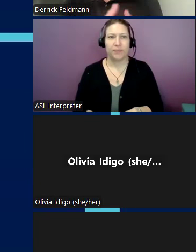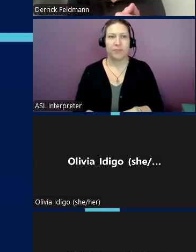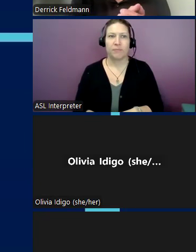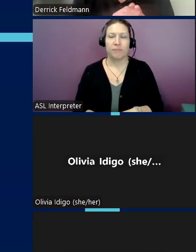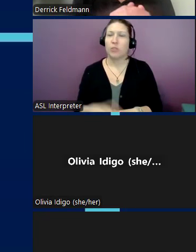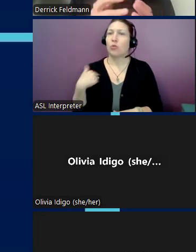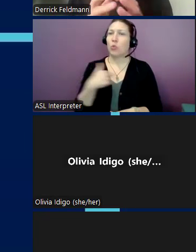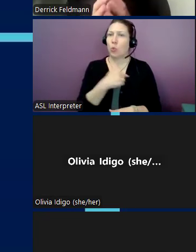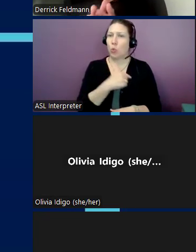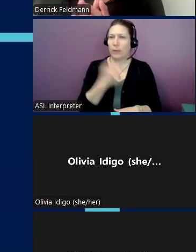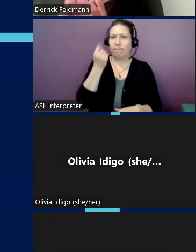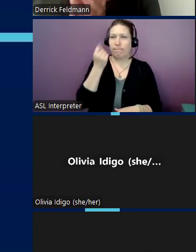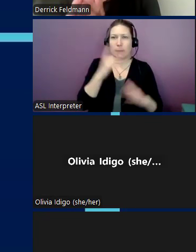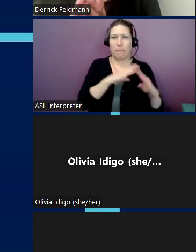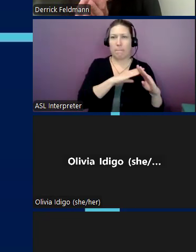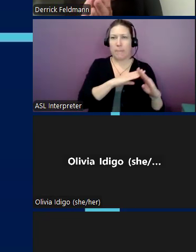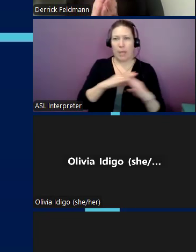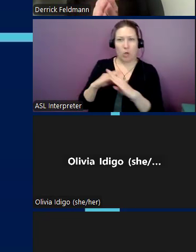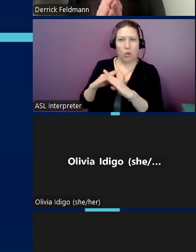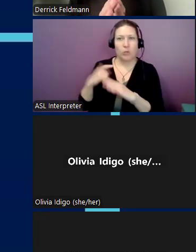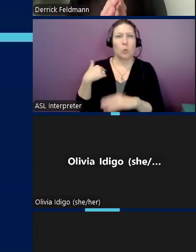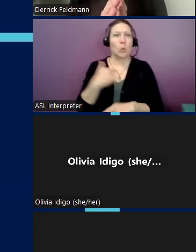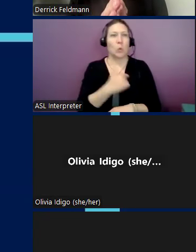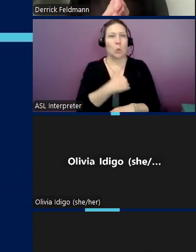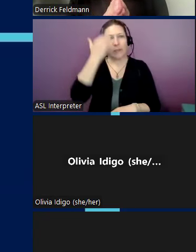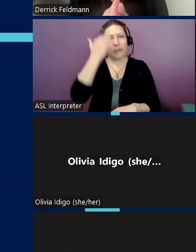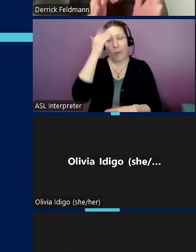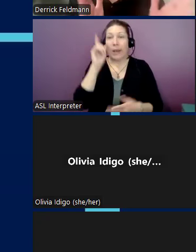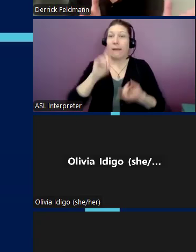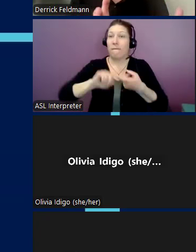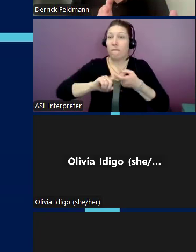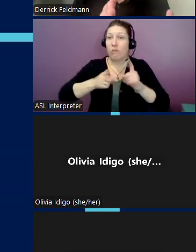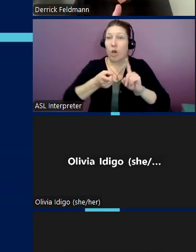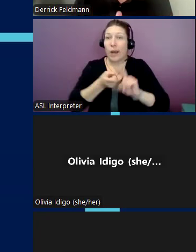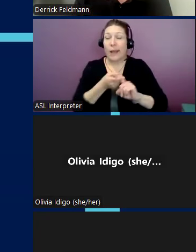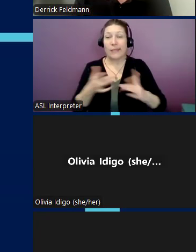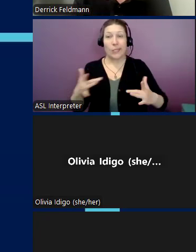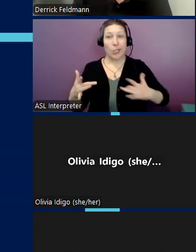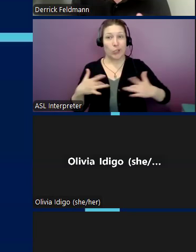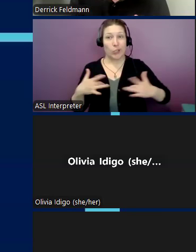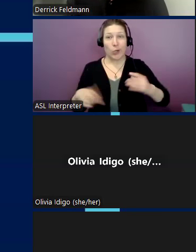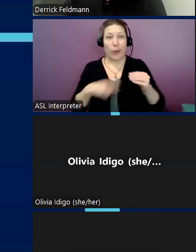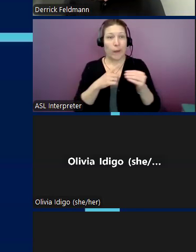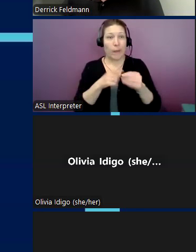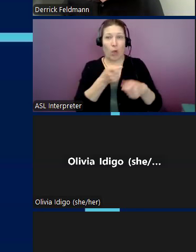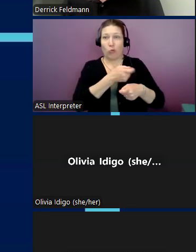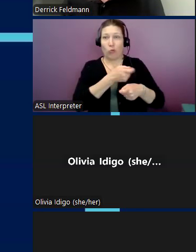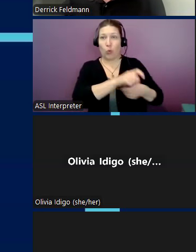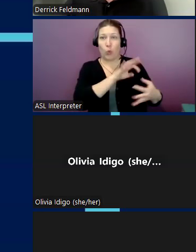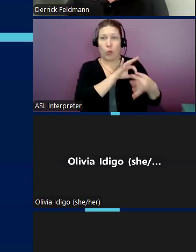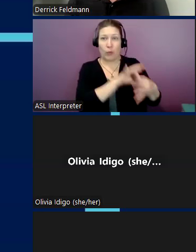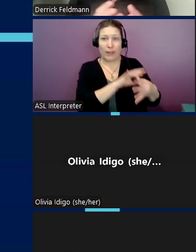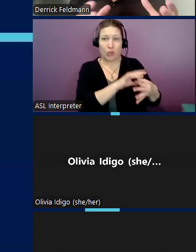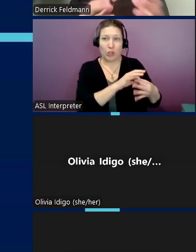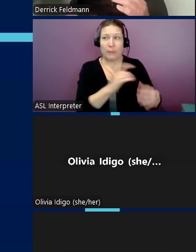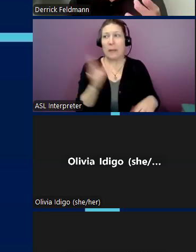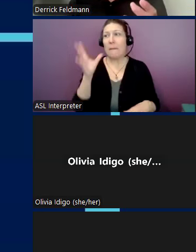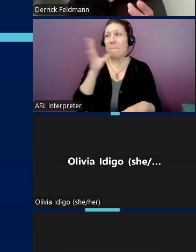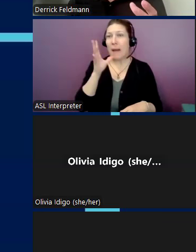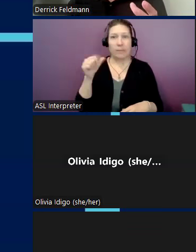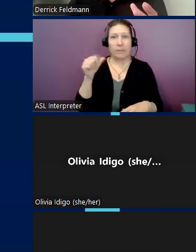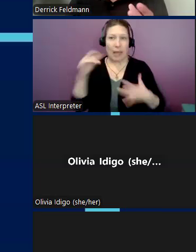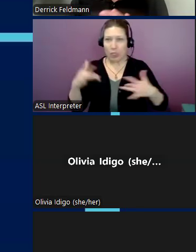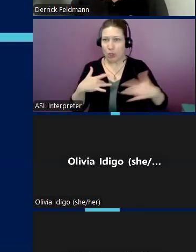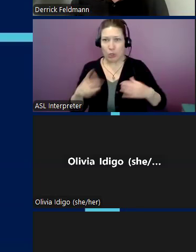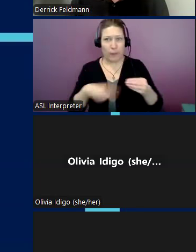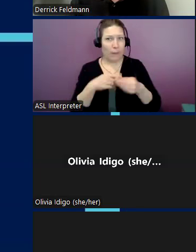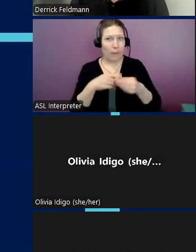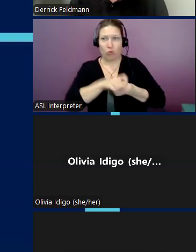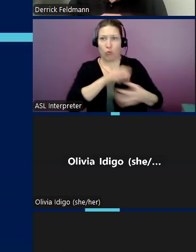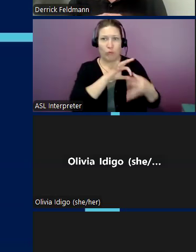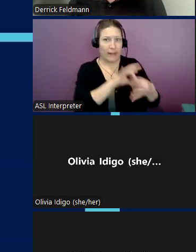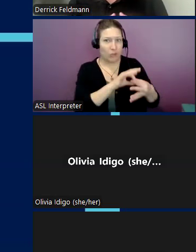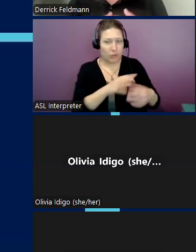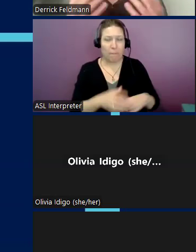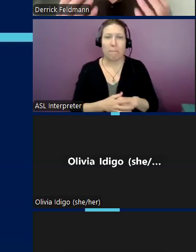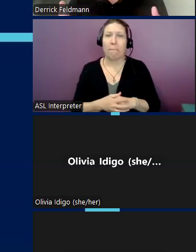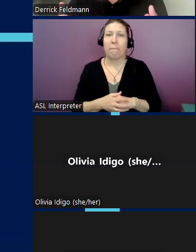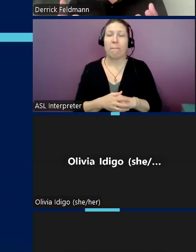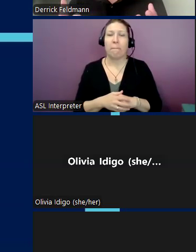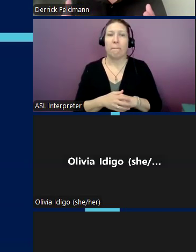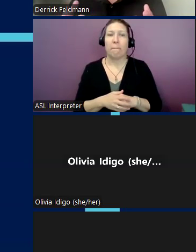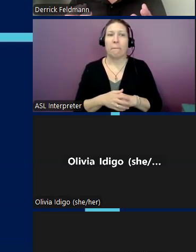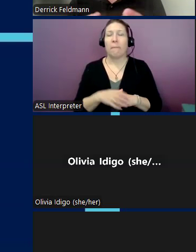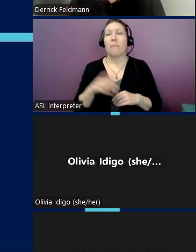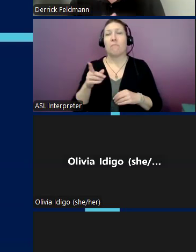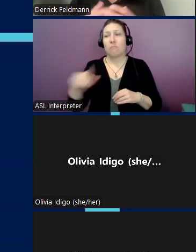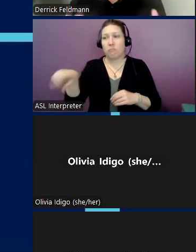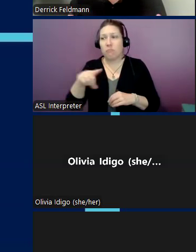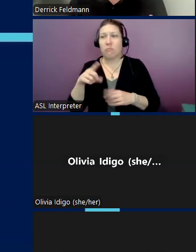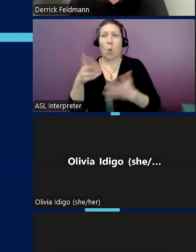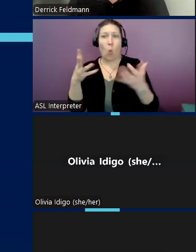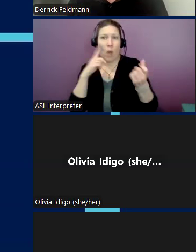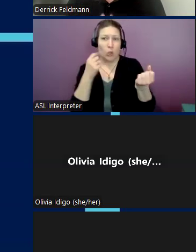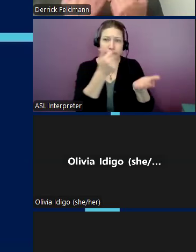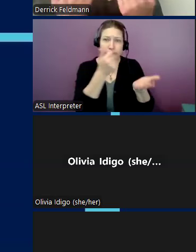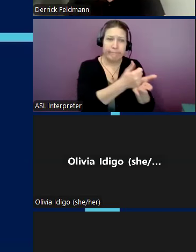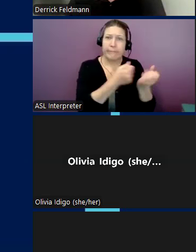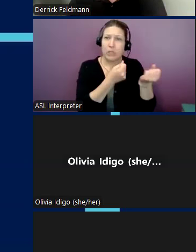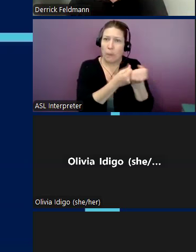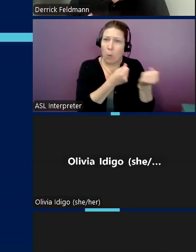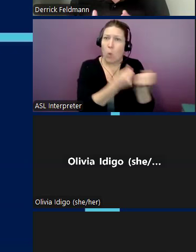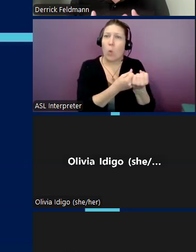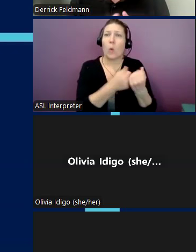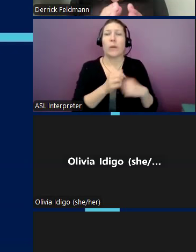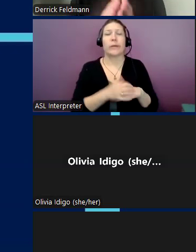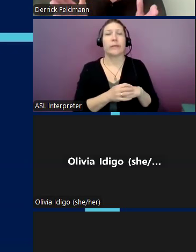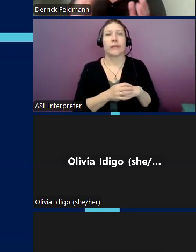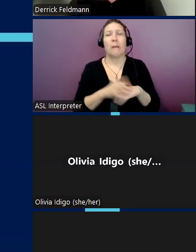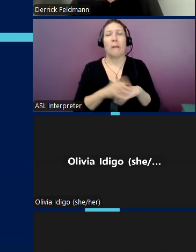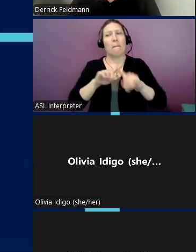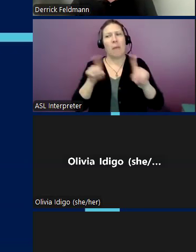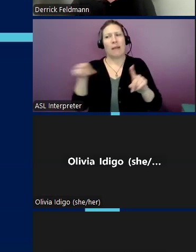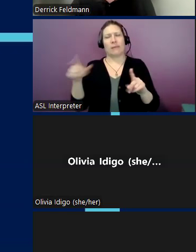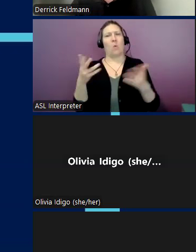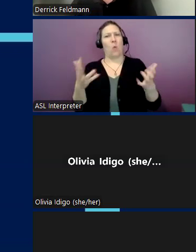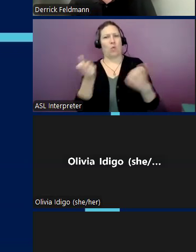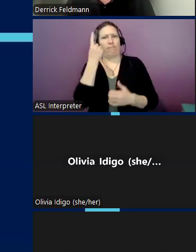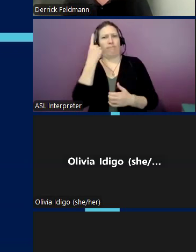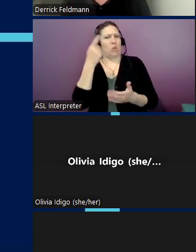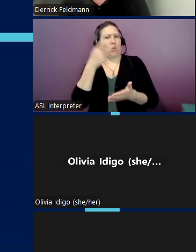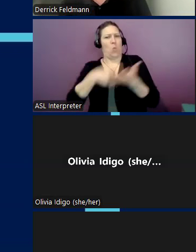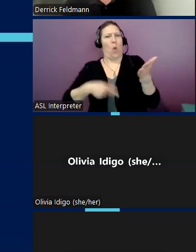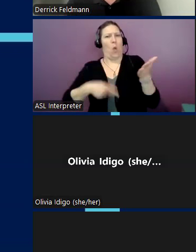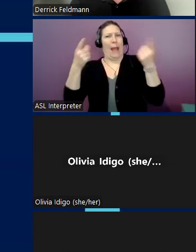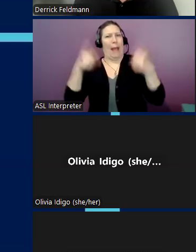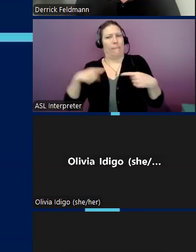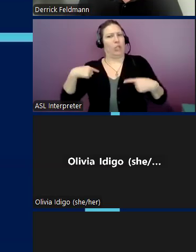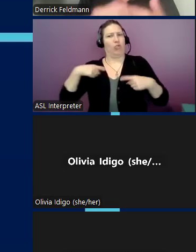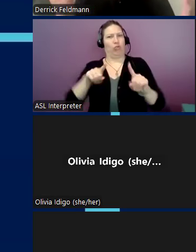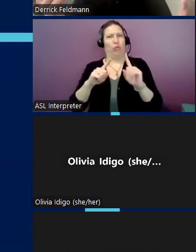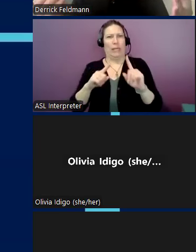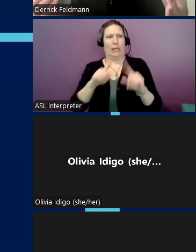So we know that our friends are worried about damaging that relationship. Mothers not as much so. We also know that from some of our other reasons too that it's about helping and supportive and also it would make more value if they understood exactly what happened during that conversation.